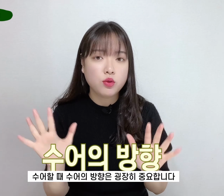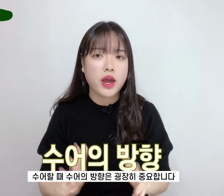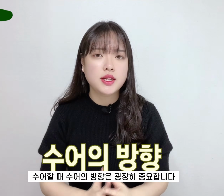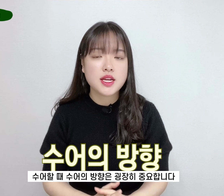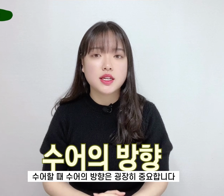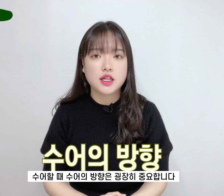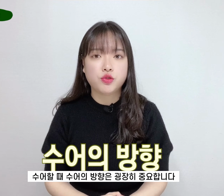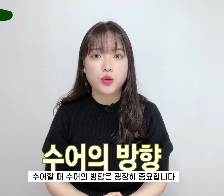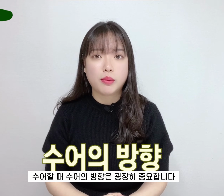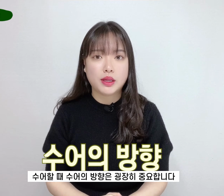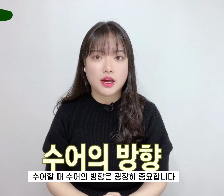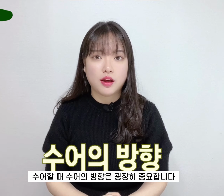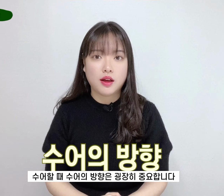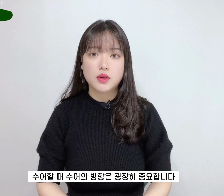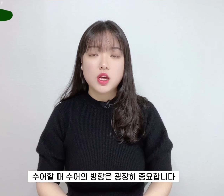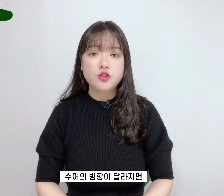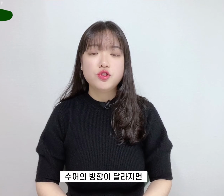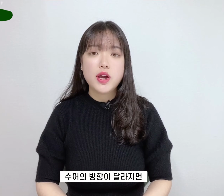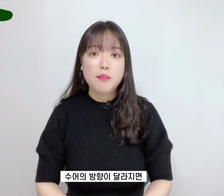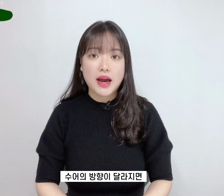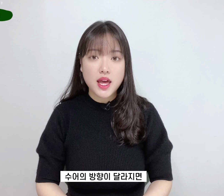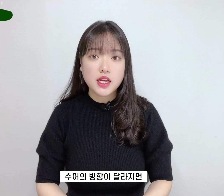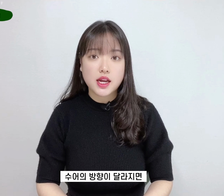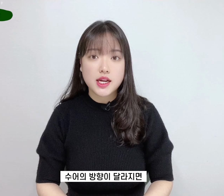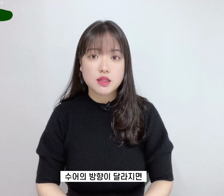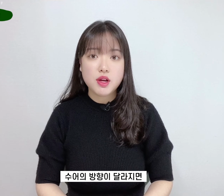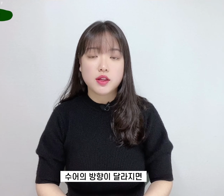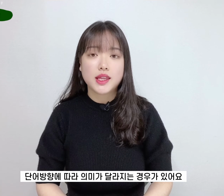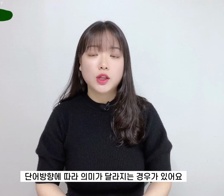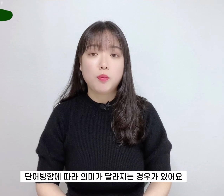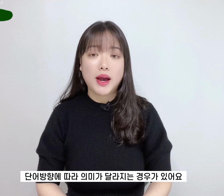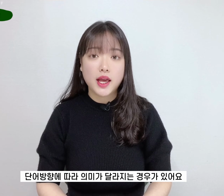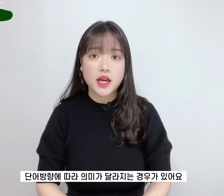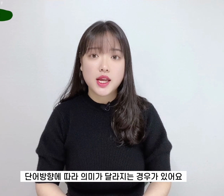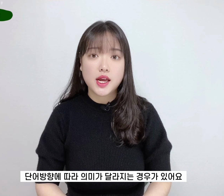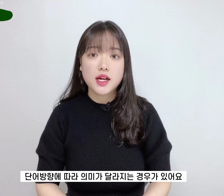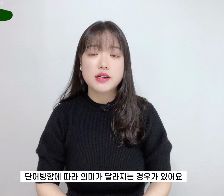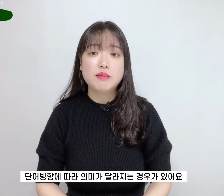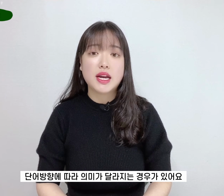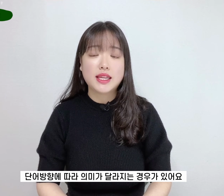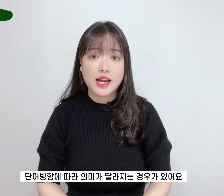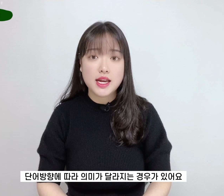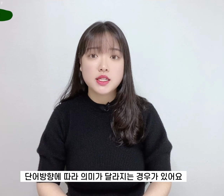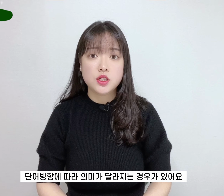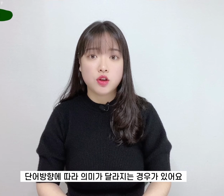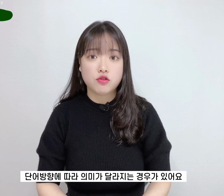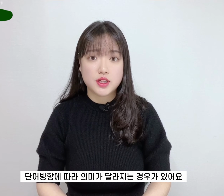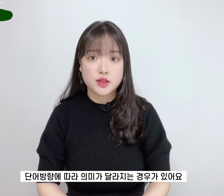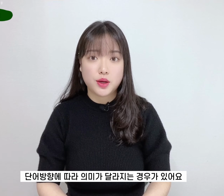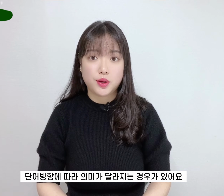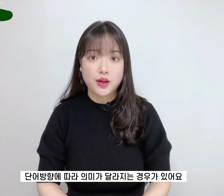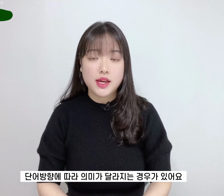The direction of sign language is very important when sign language. If the direction of the sign language changes, the meaning may change depending on the direction of the word.